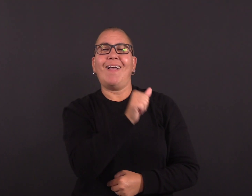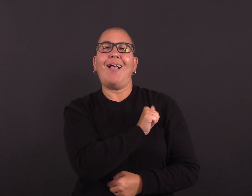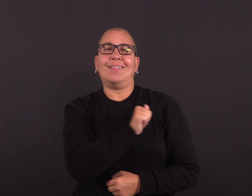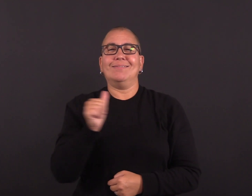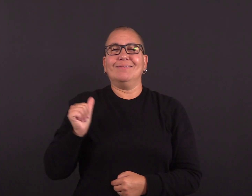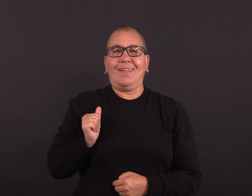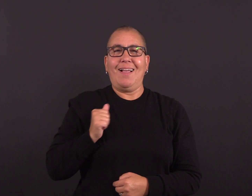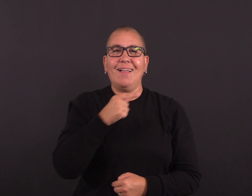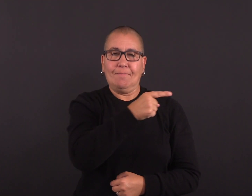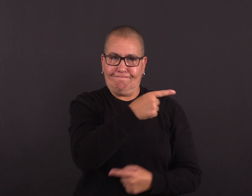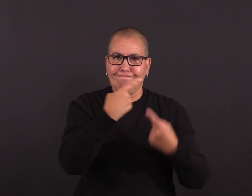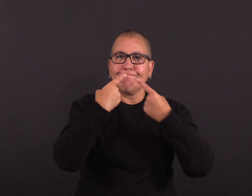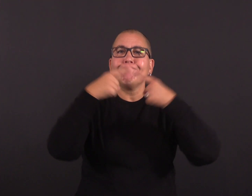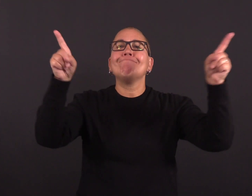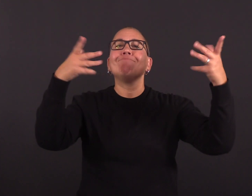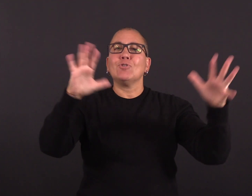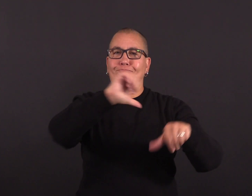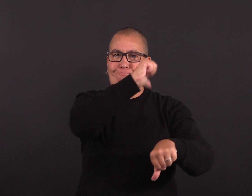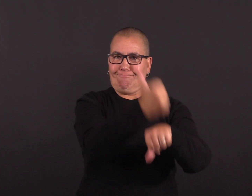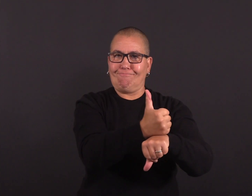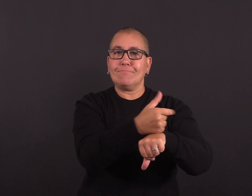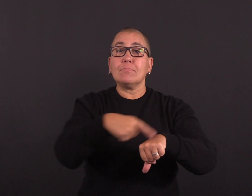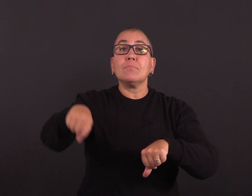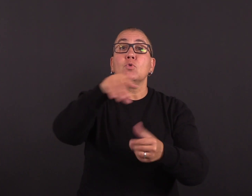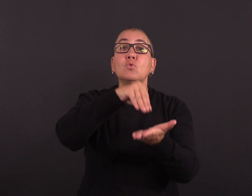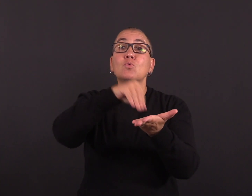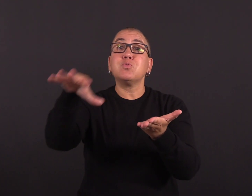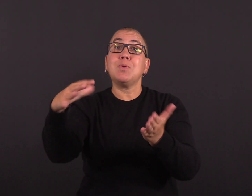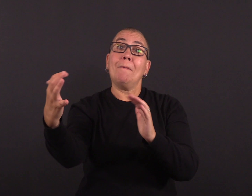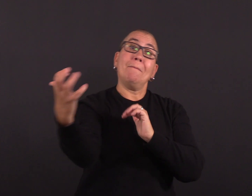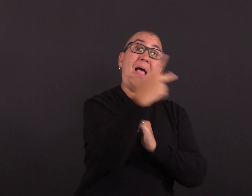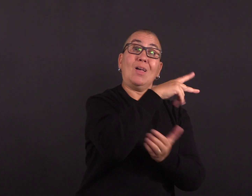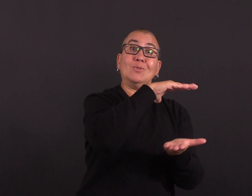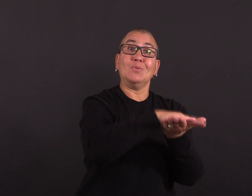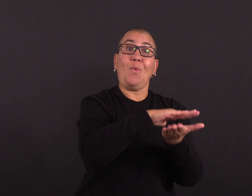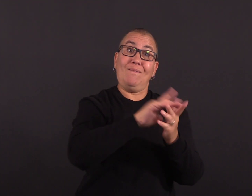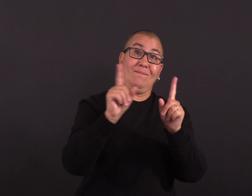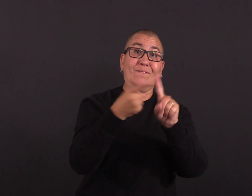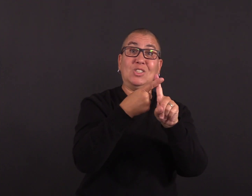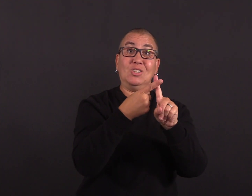“We are seeing an increase in Covid cases, and in general the overall percentage of testing